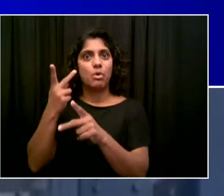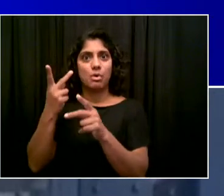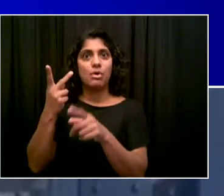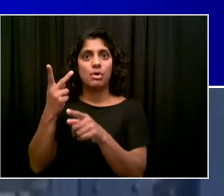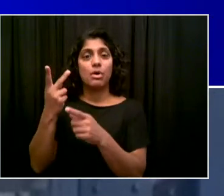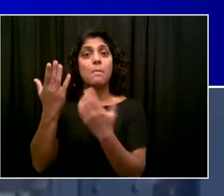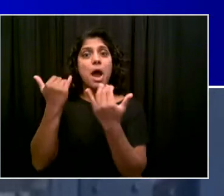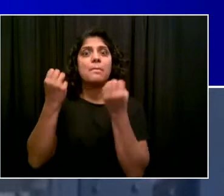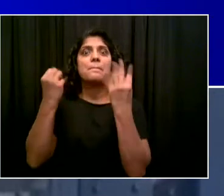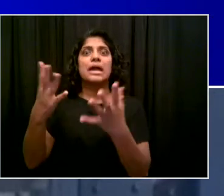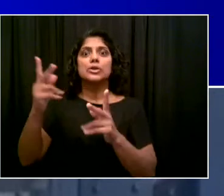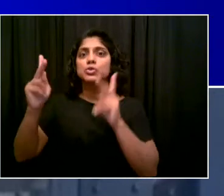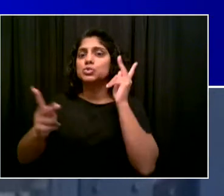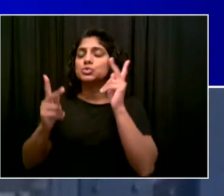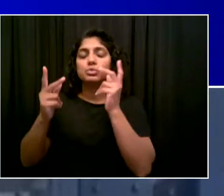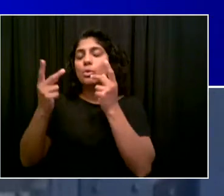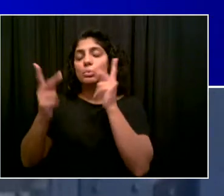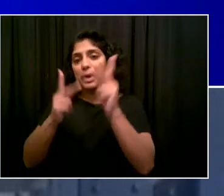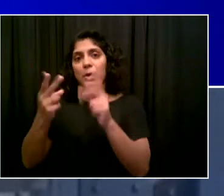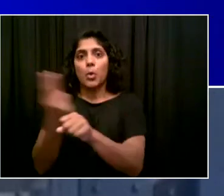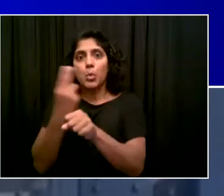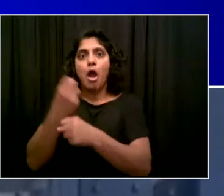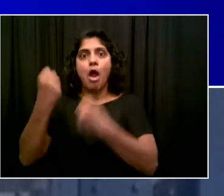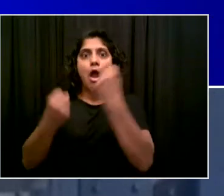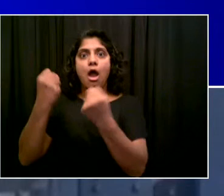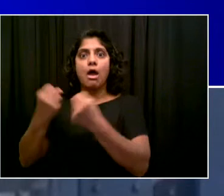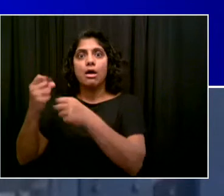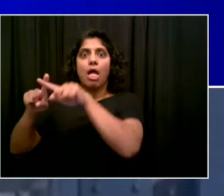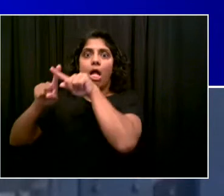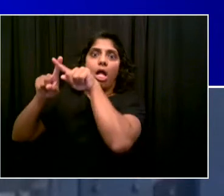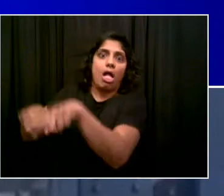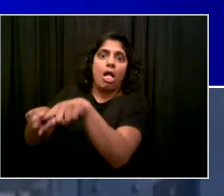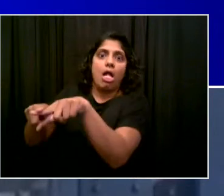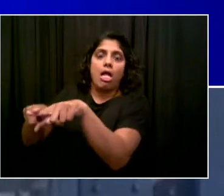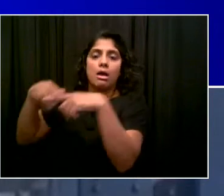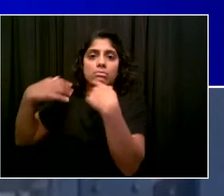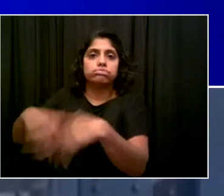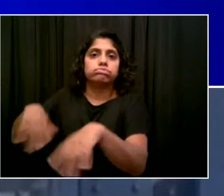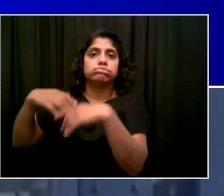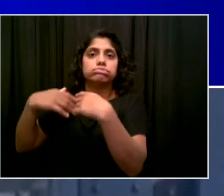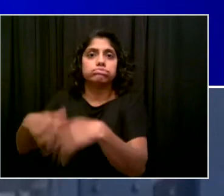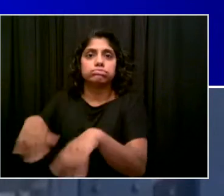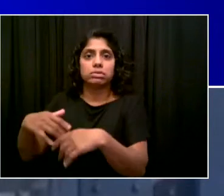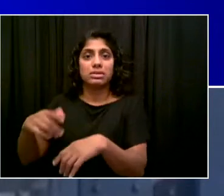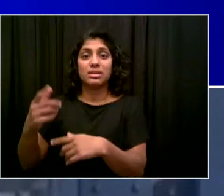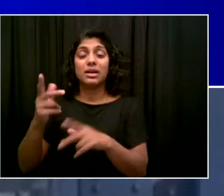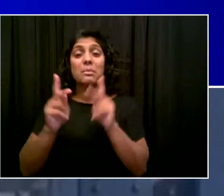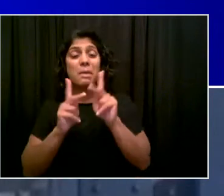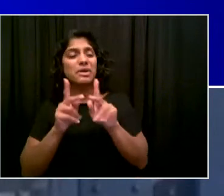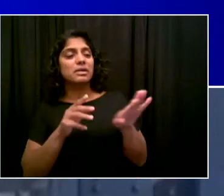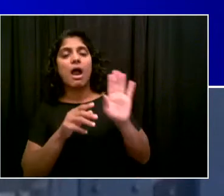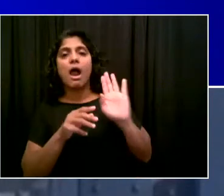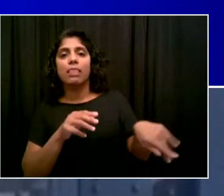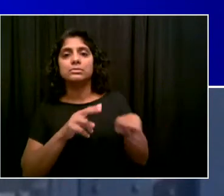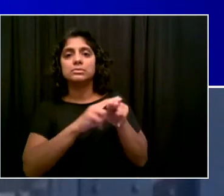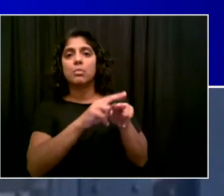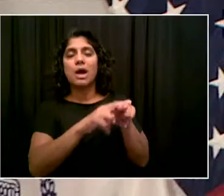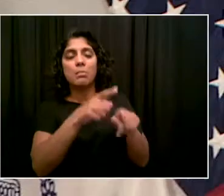STILL HASN'T HAPPENED AND IT NEEDS TO. IT NEEDS TO HAPPEN URGENTLY. THE CITY IS COMING BACK, KIDS ARE INGOG